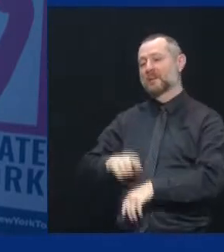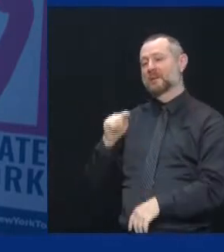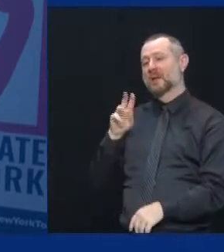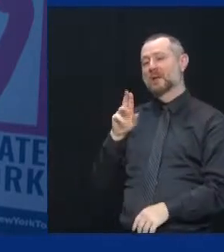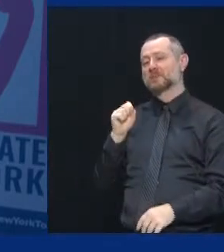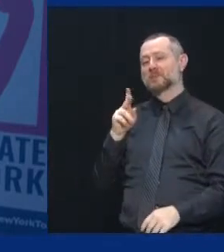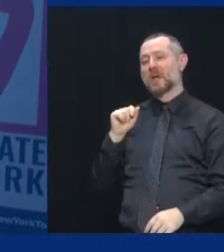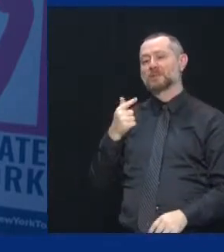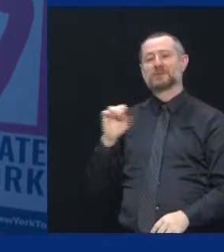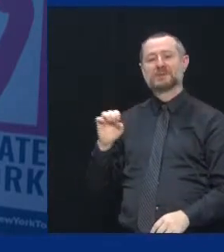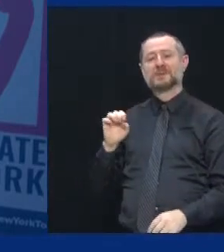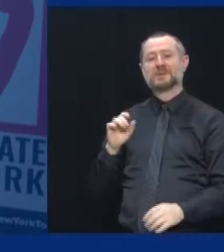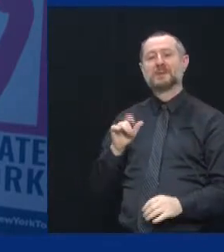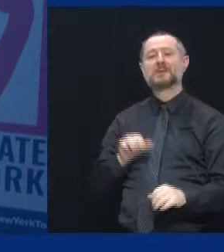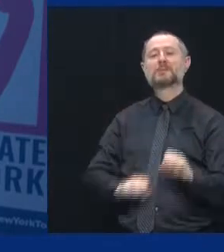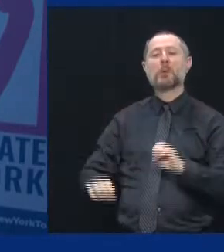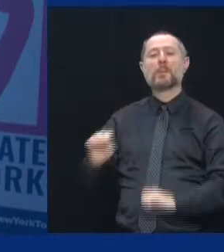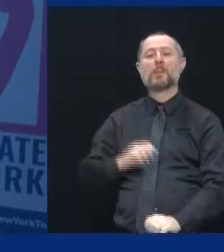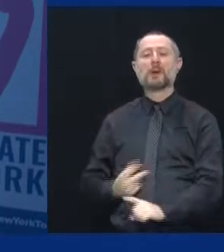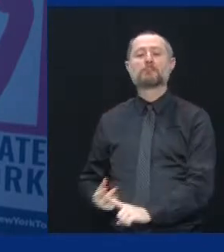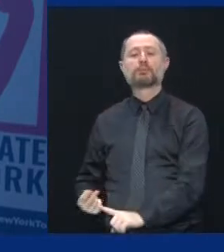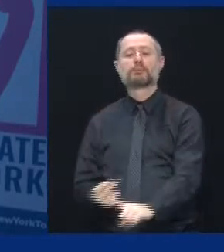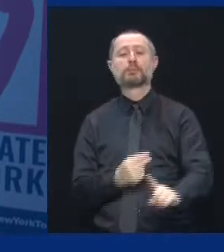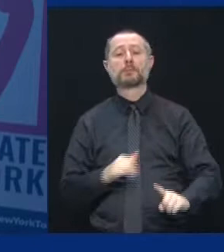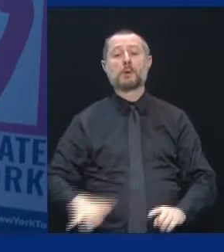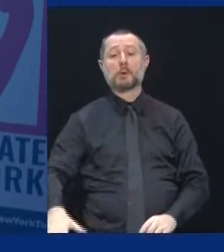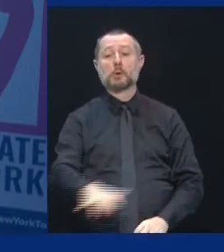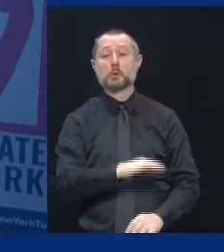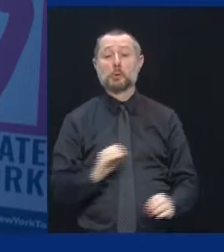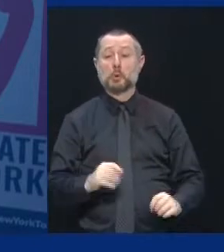APPROVES THE VACCINE TO BE SAFE, ALSO CONDUCTED THE TUSKEGEE